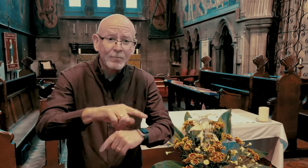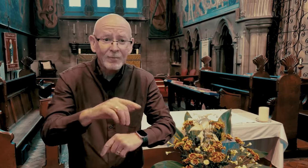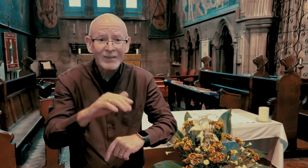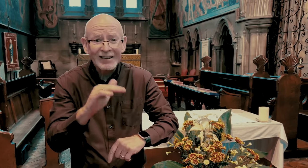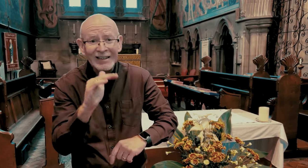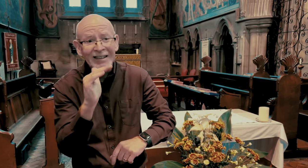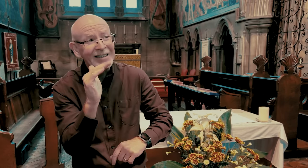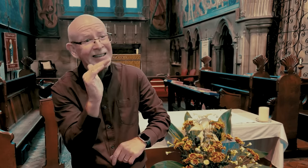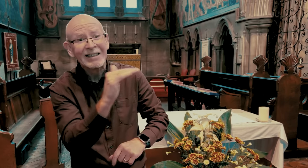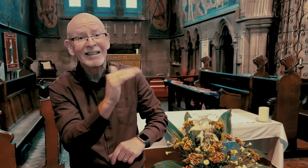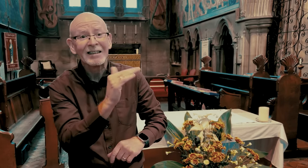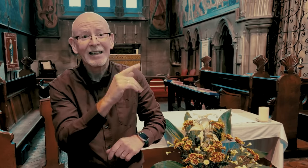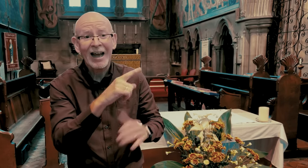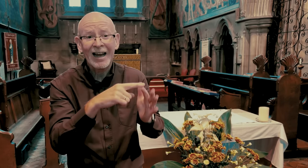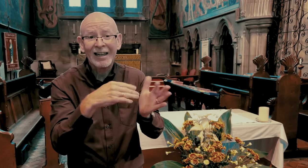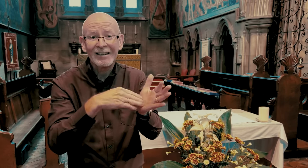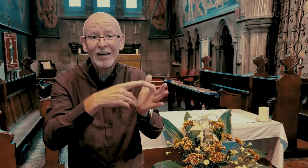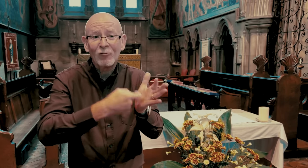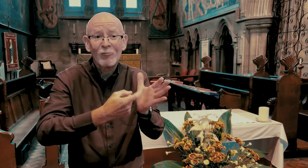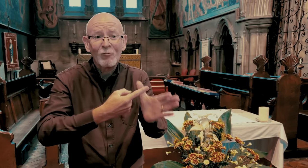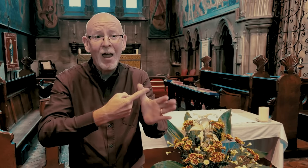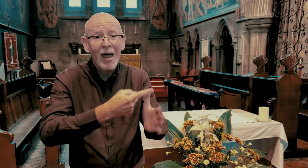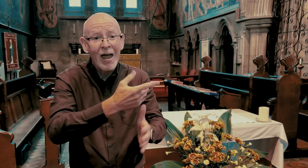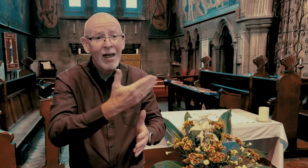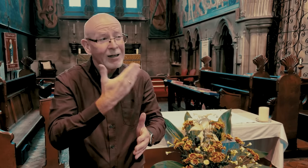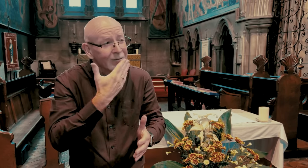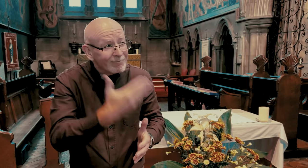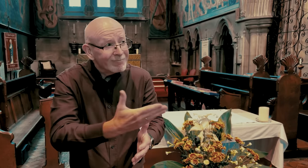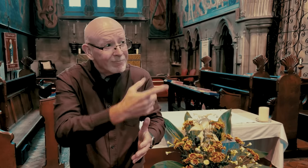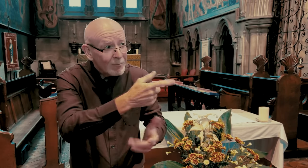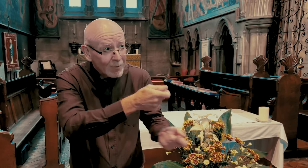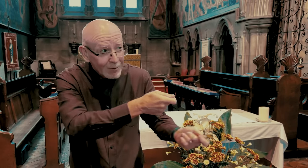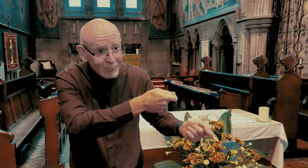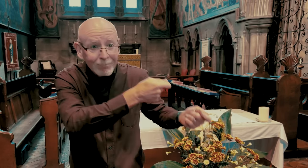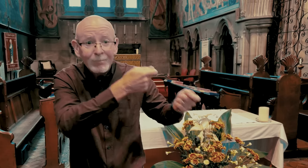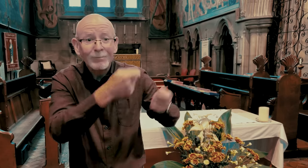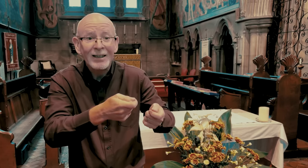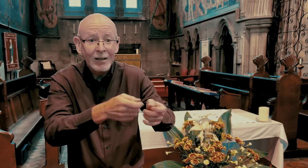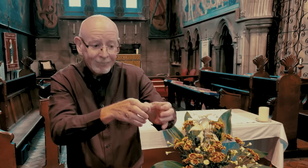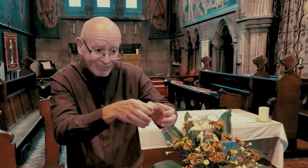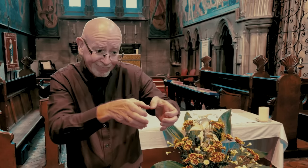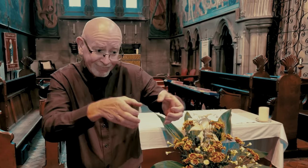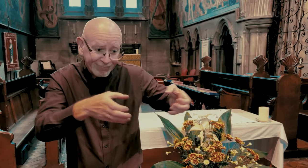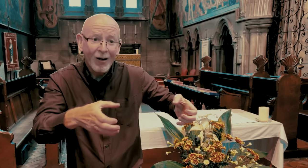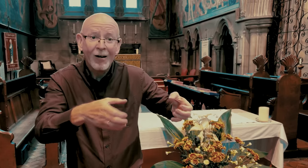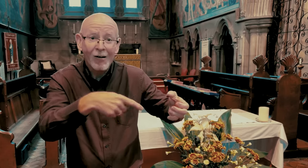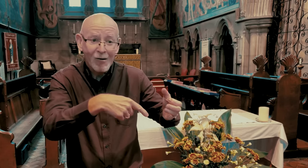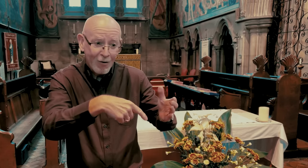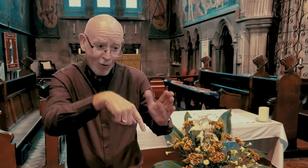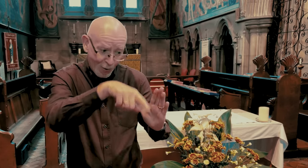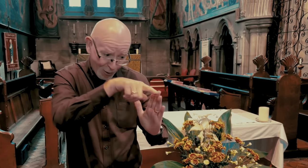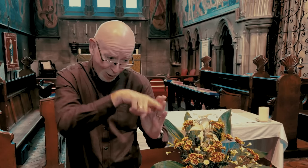They told the scribe, Ezra, to bring the book of the law of Moses,